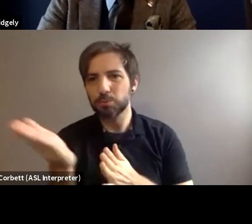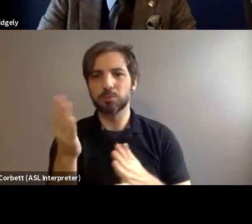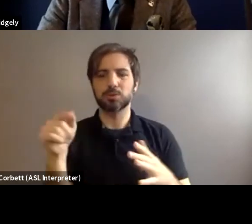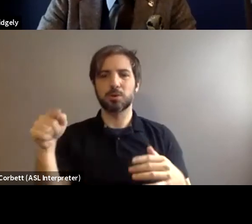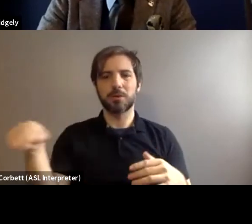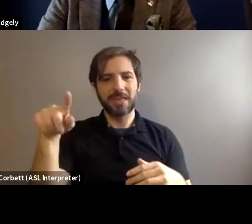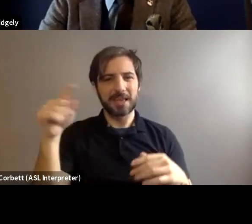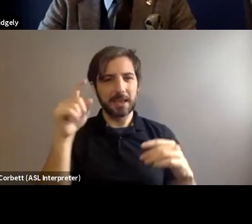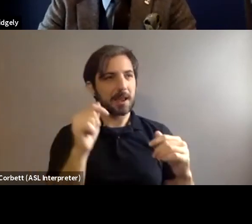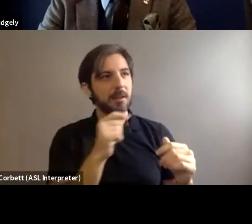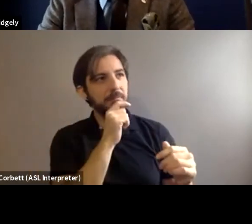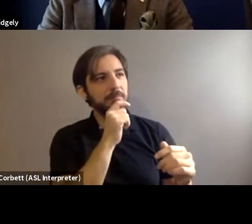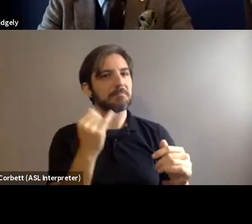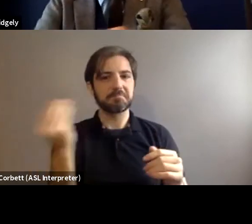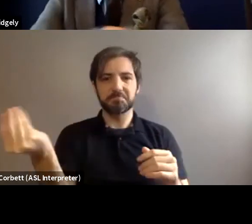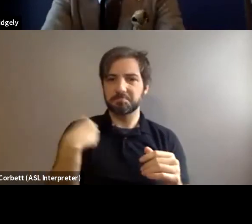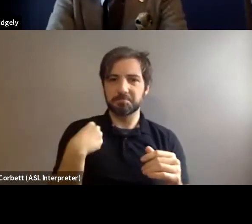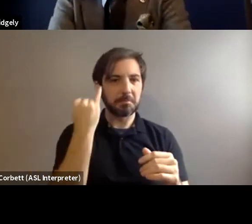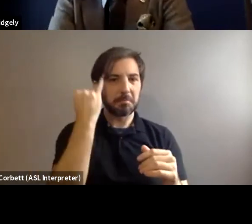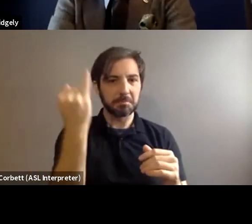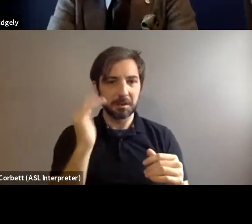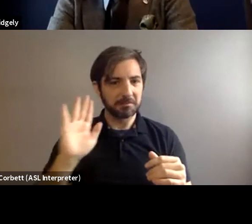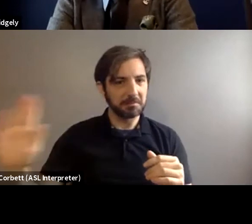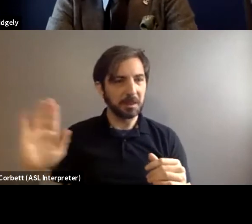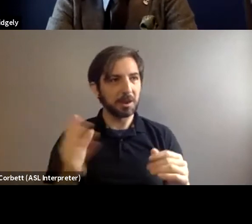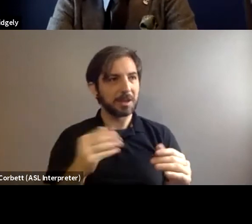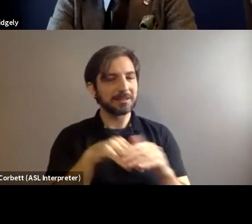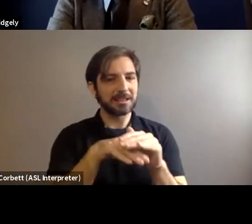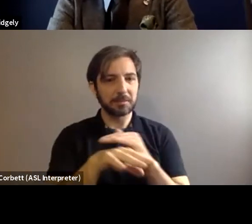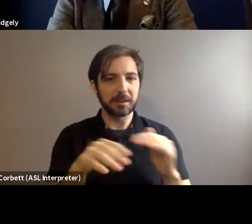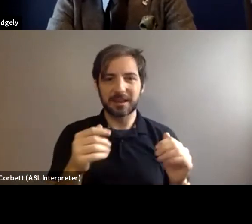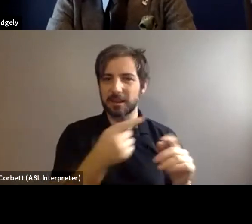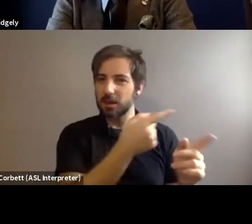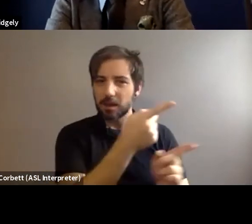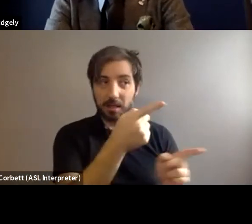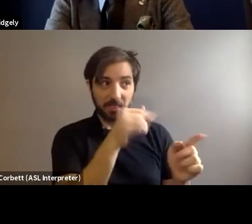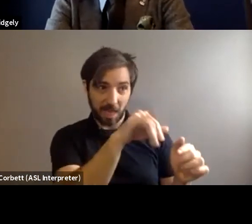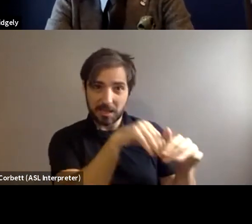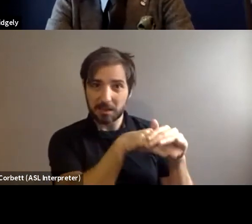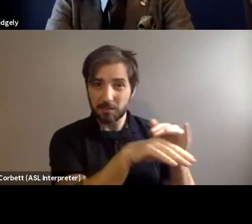with accessibility features and let us know what is working and what is not working